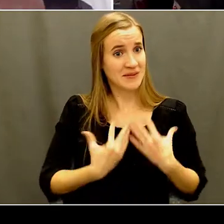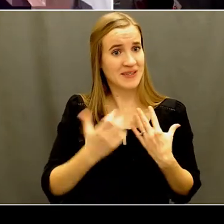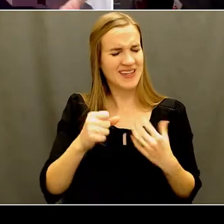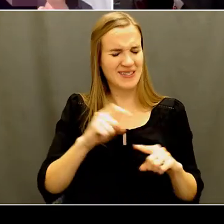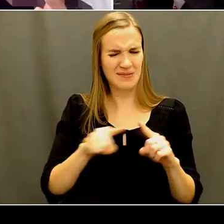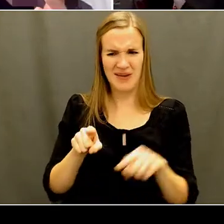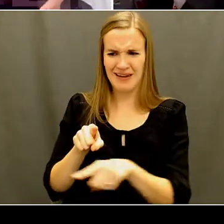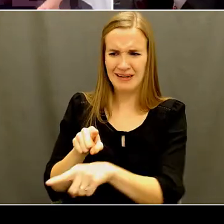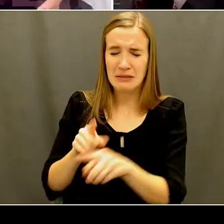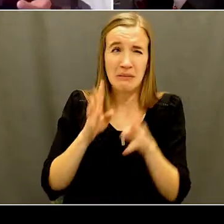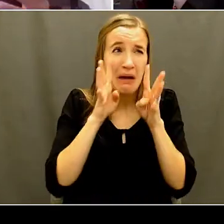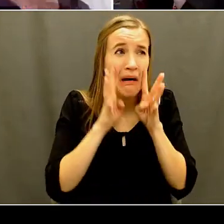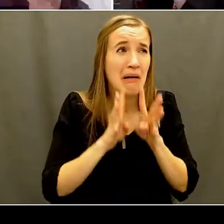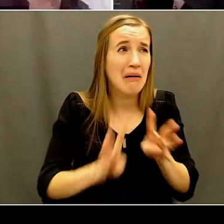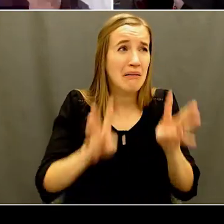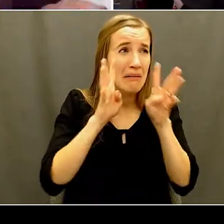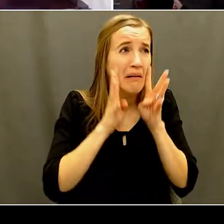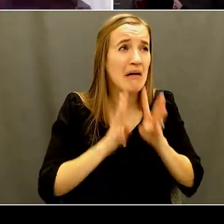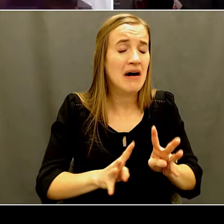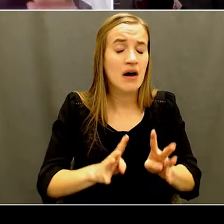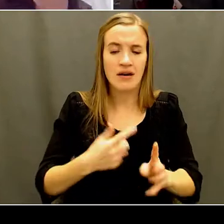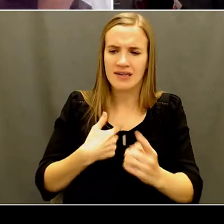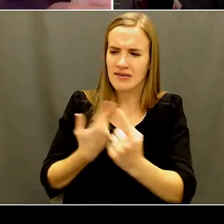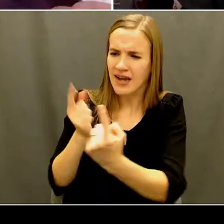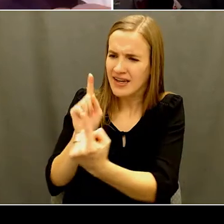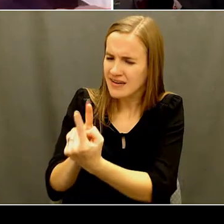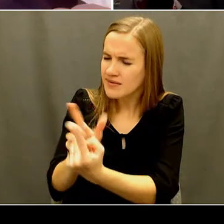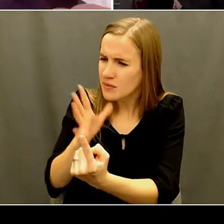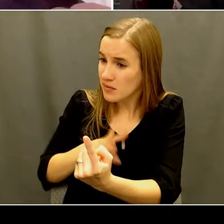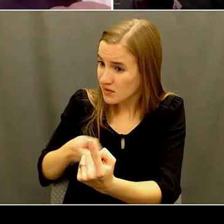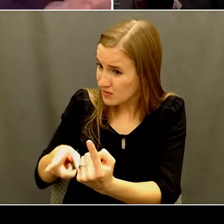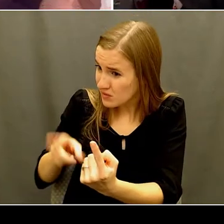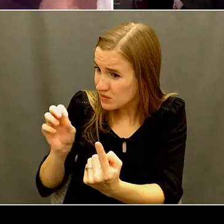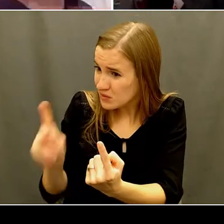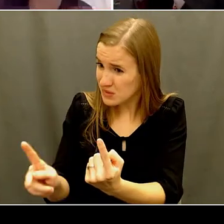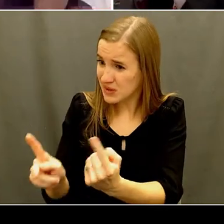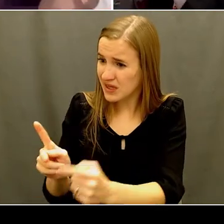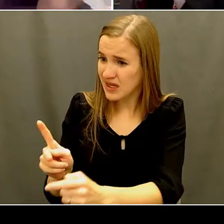sister has cerebral palsy, she can't walk, she can't talk. But when I, when I